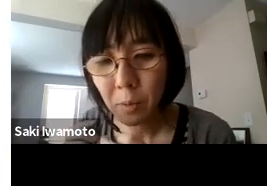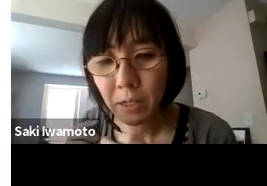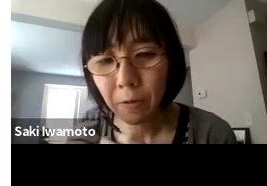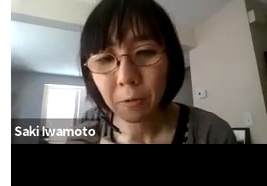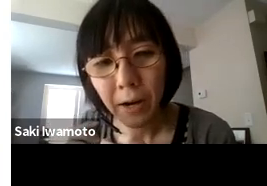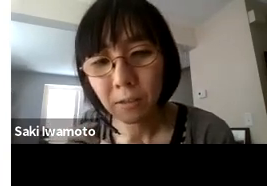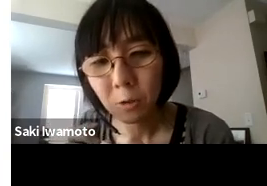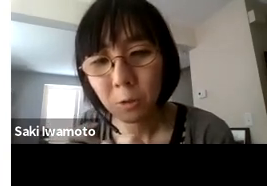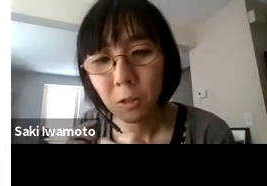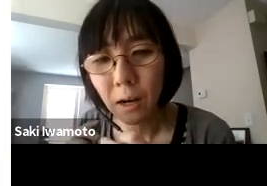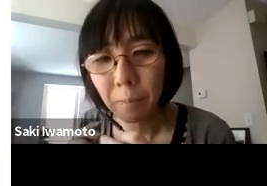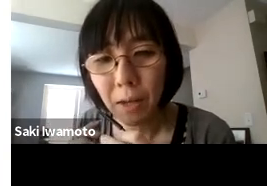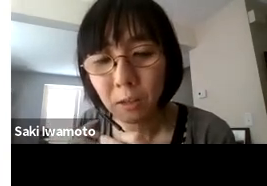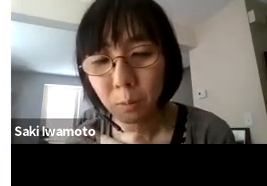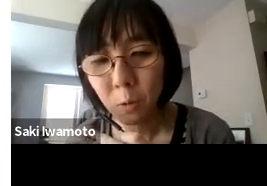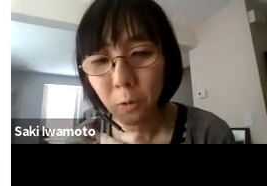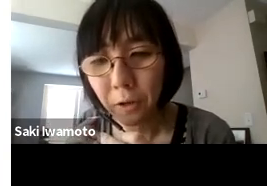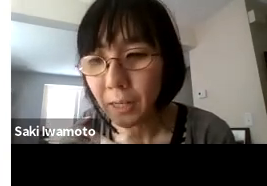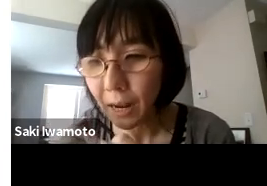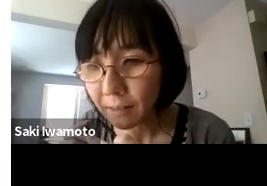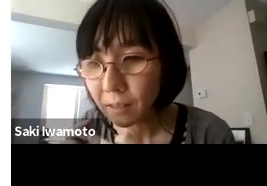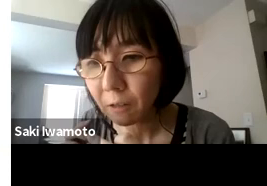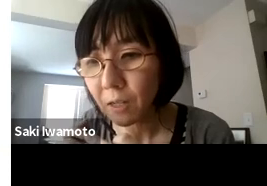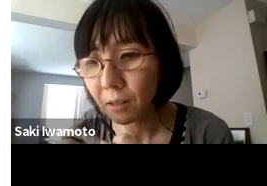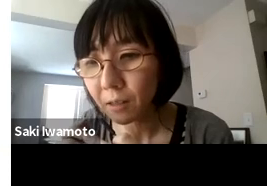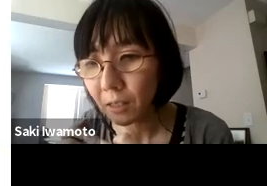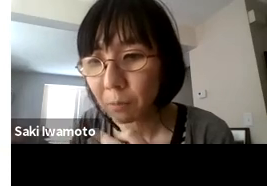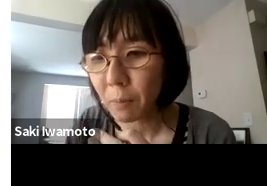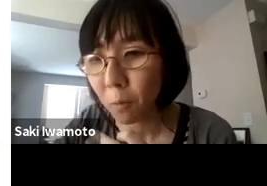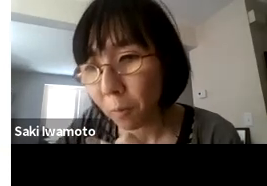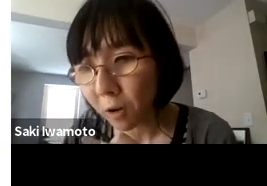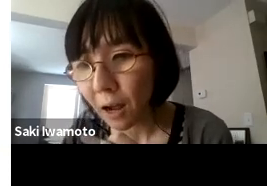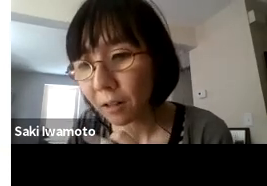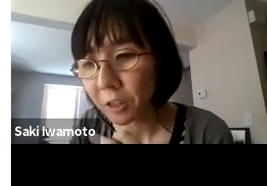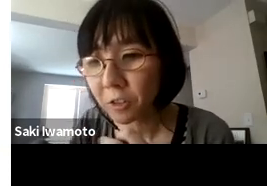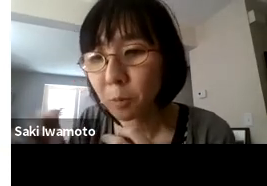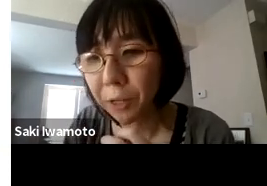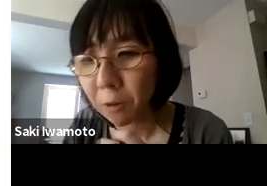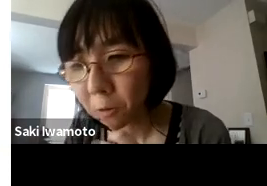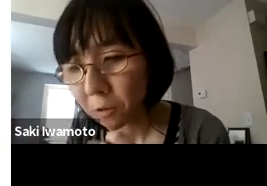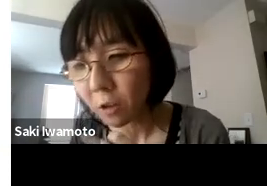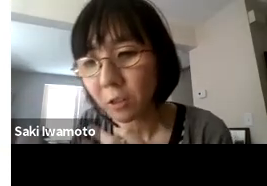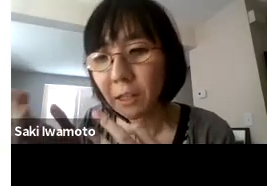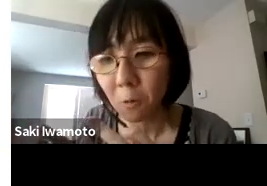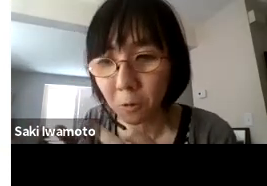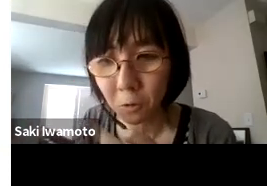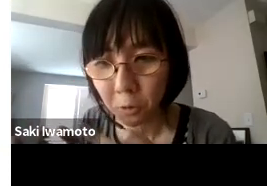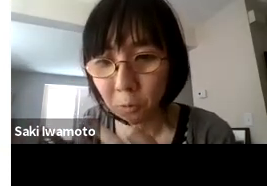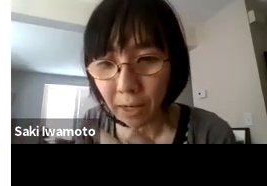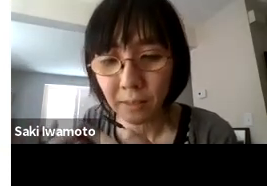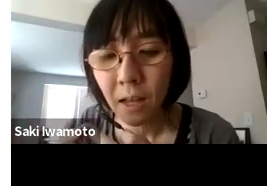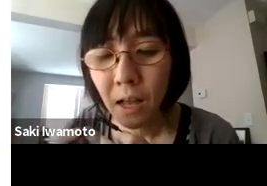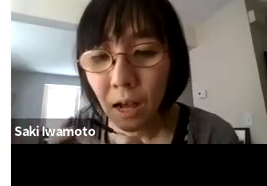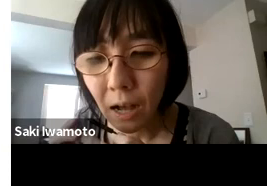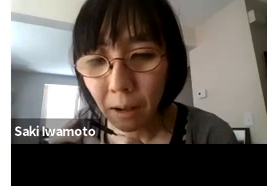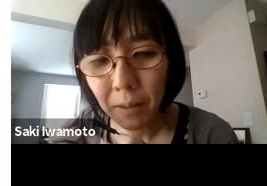And there are so many different ways to explore the ice like we can, like maybe pour more color sprinkle salt like all sorts of ways.